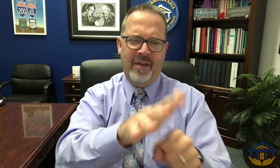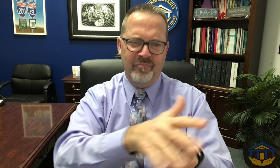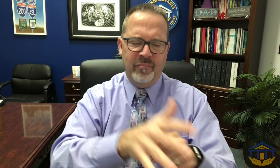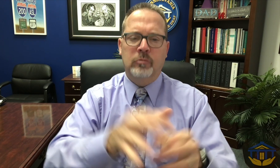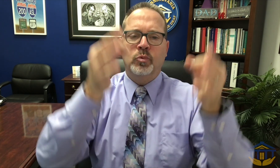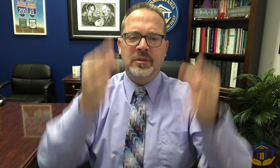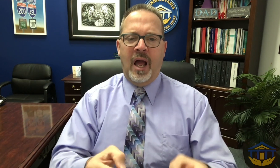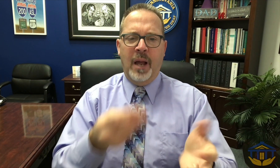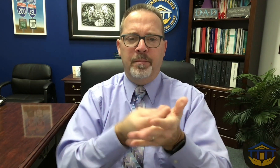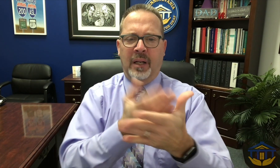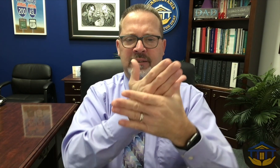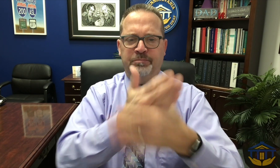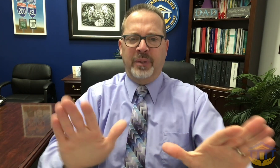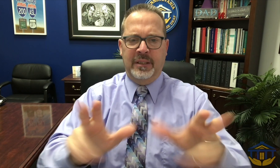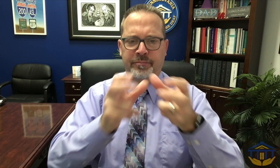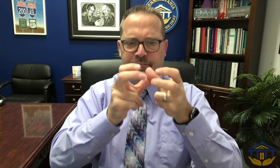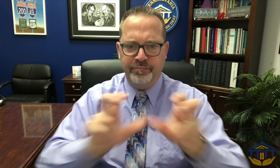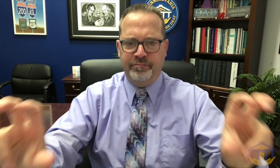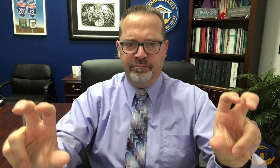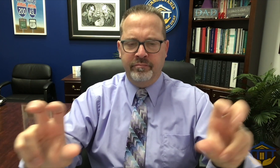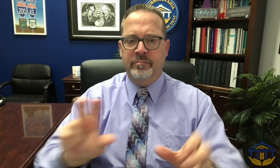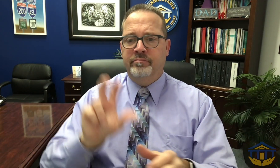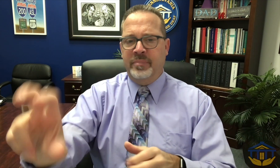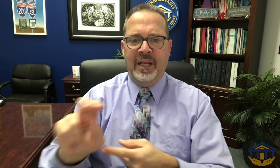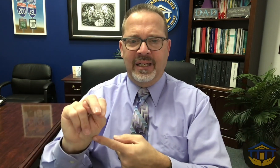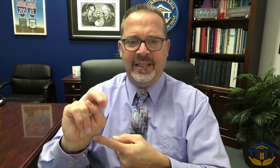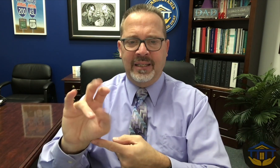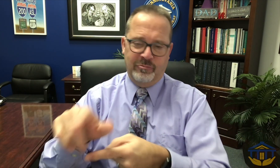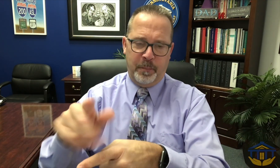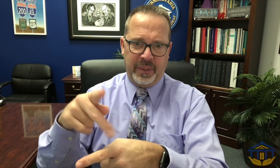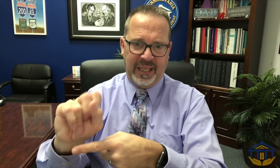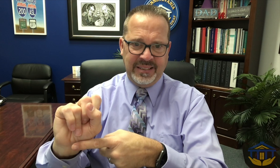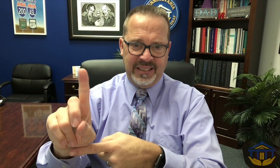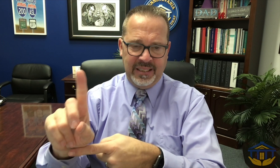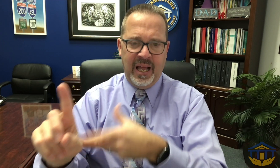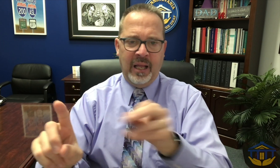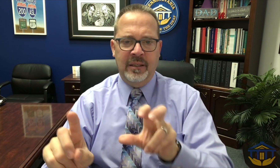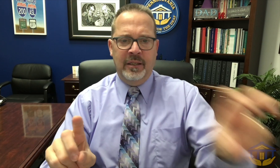establish a school, the money was divided between the Pennsylvania School for the Deaf